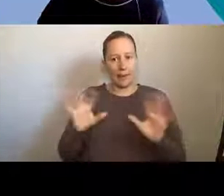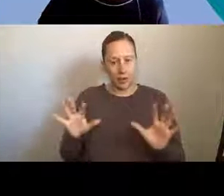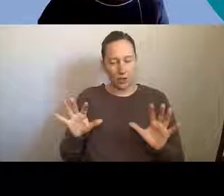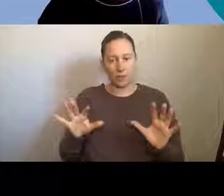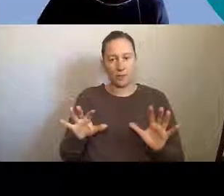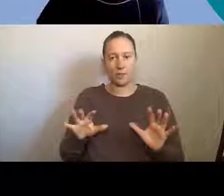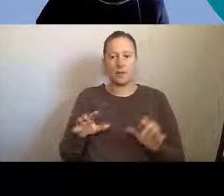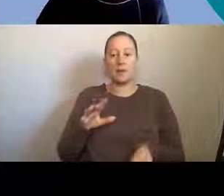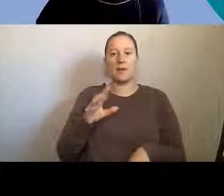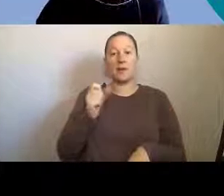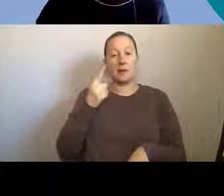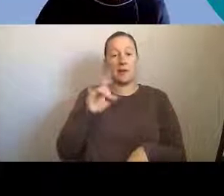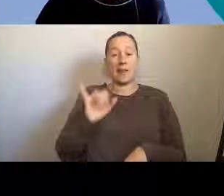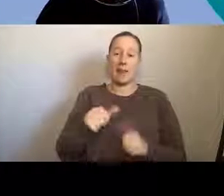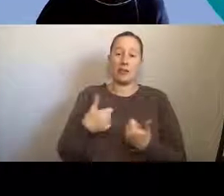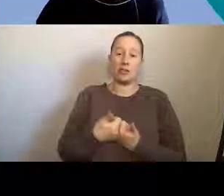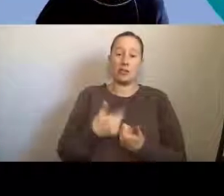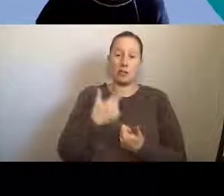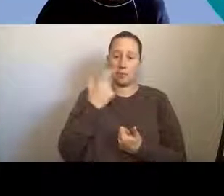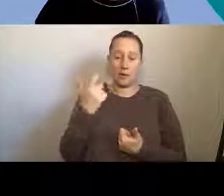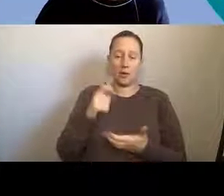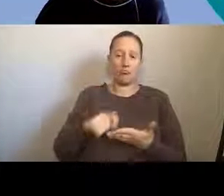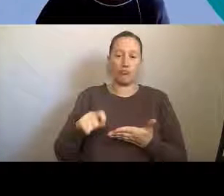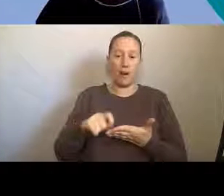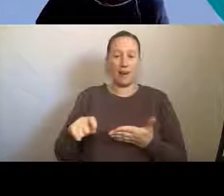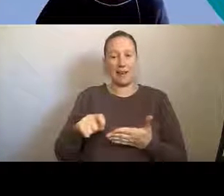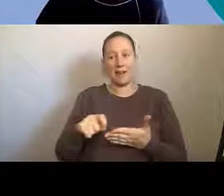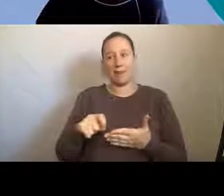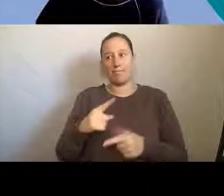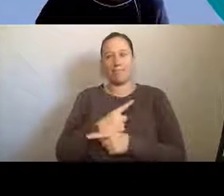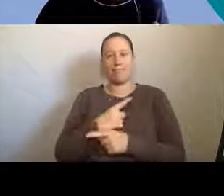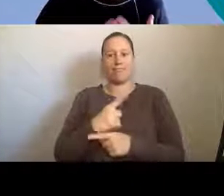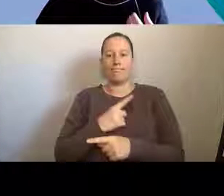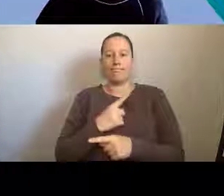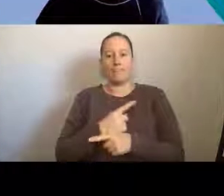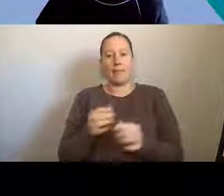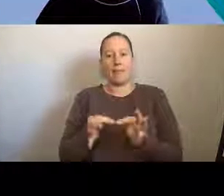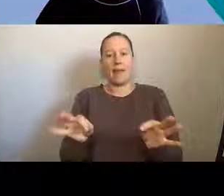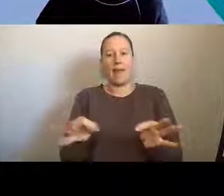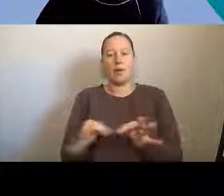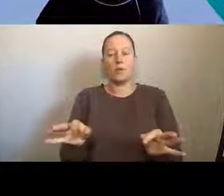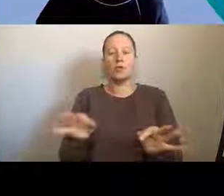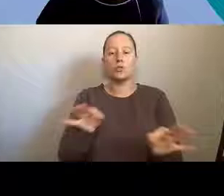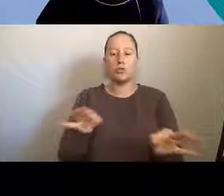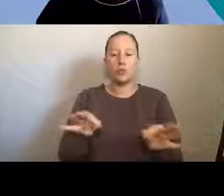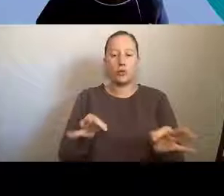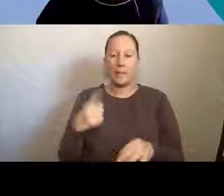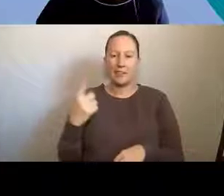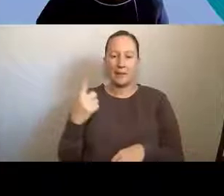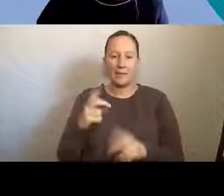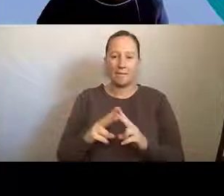because writing in plain language and clearly describing complex concepts and procedures